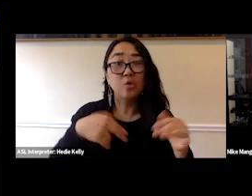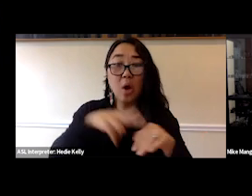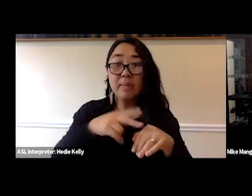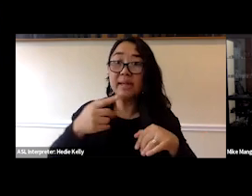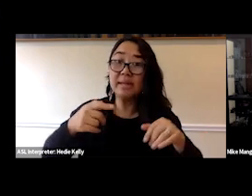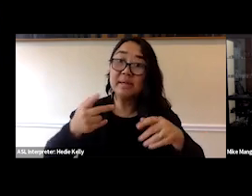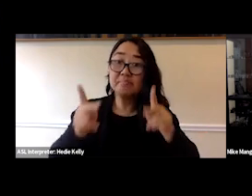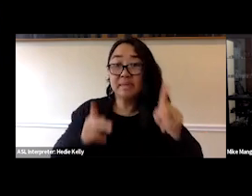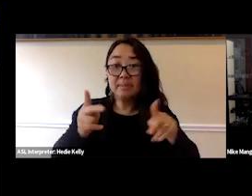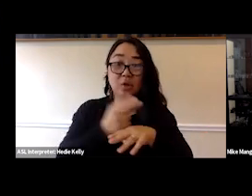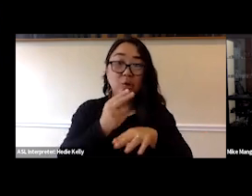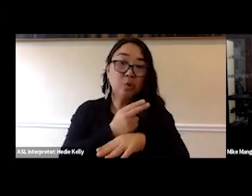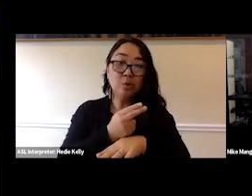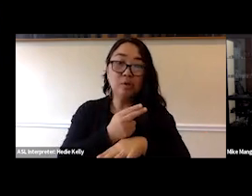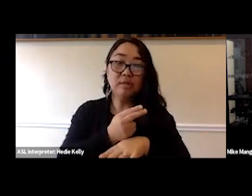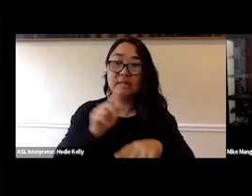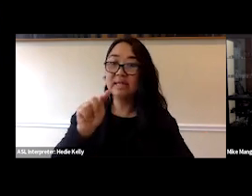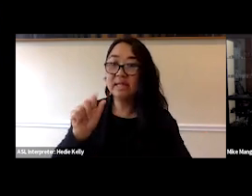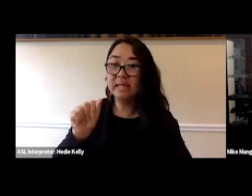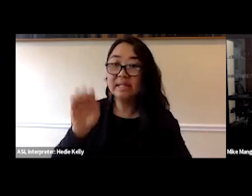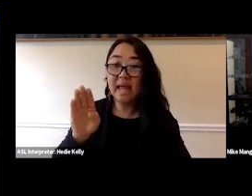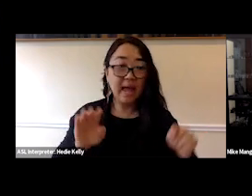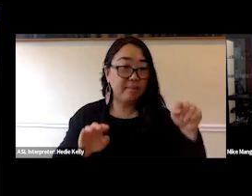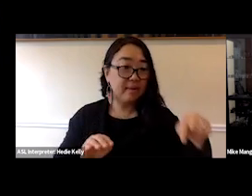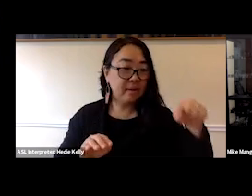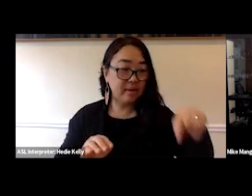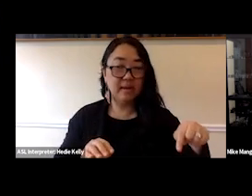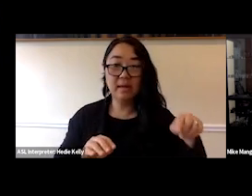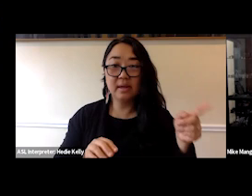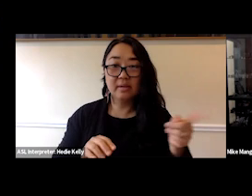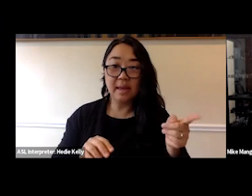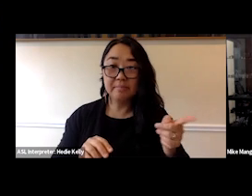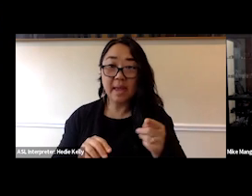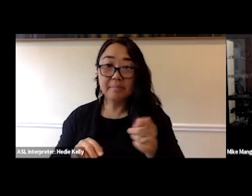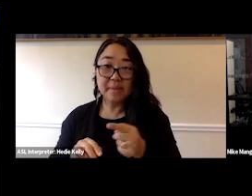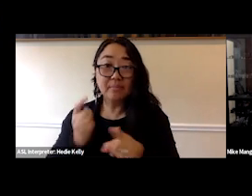or the typical way to get through this document with just a keyboard. I hit the tab key once and it takes me